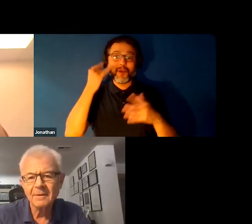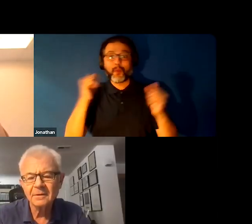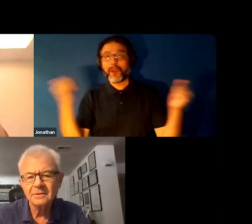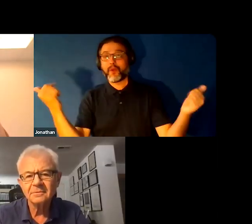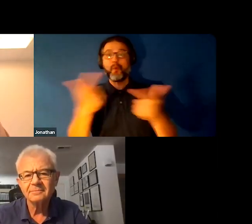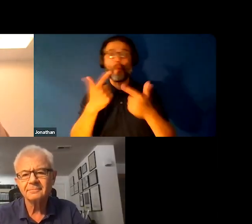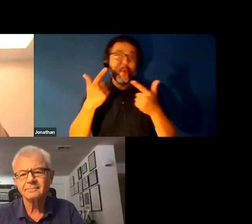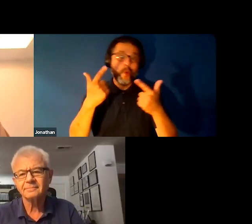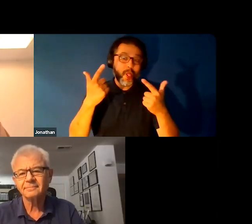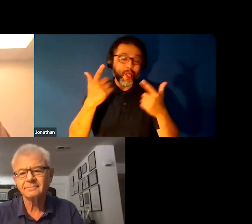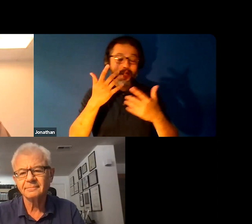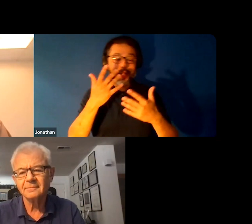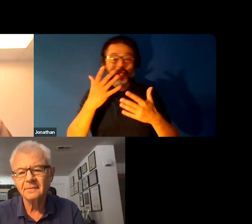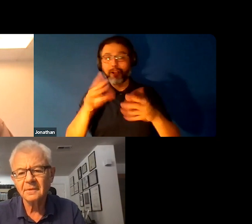even more.